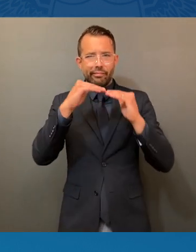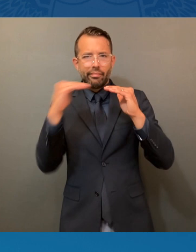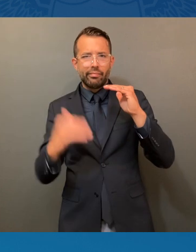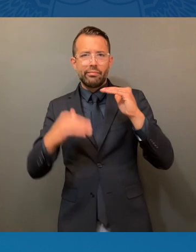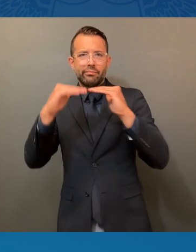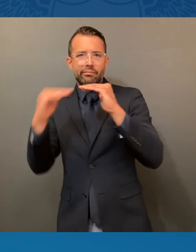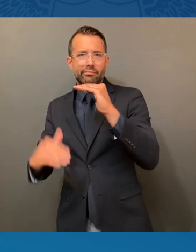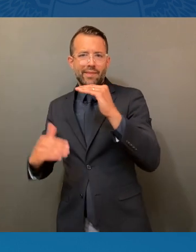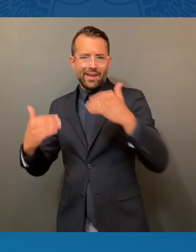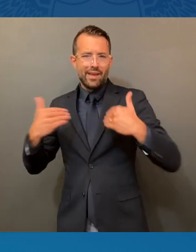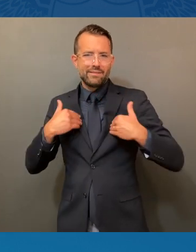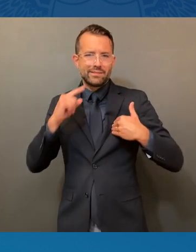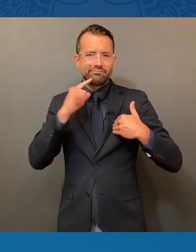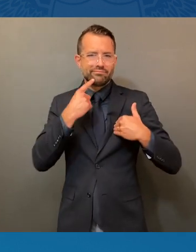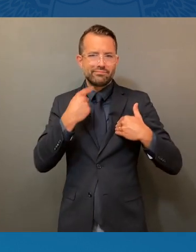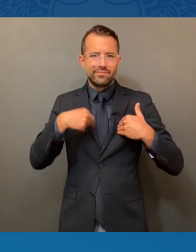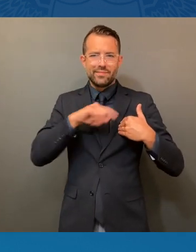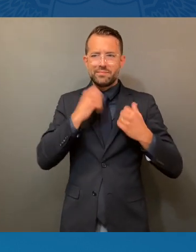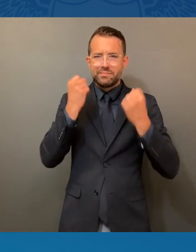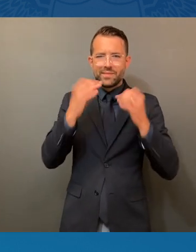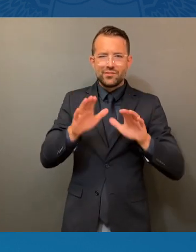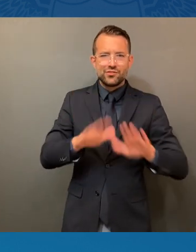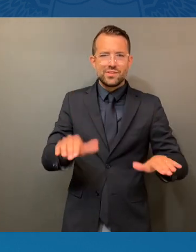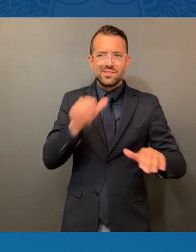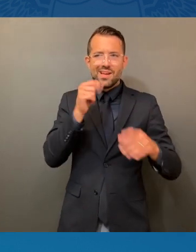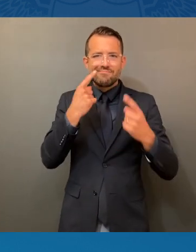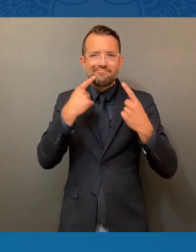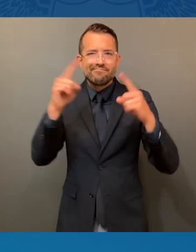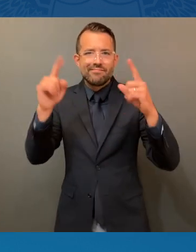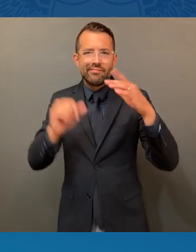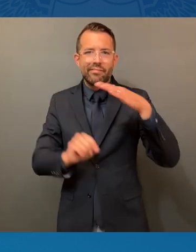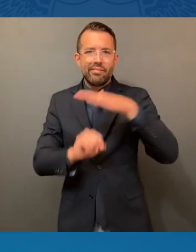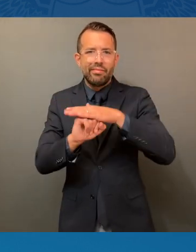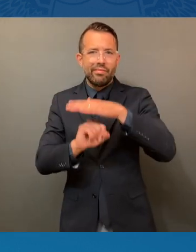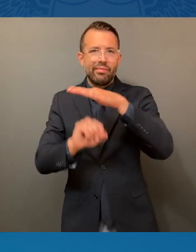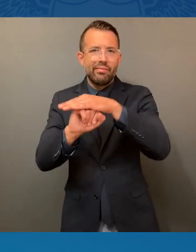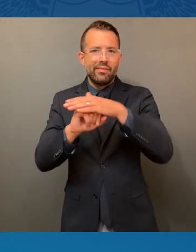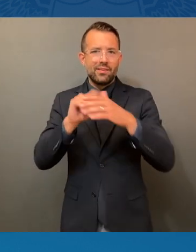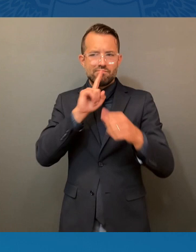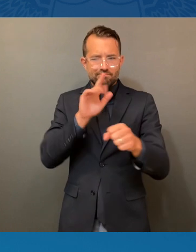from that promise of equal opportunity -- disparities in education,